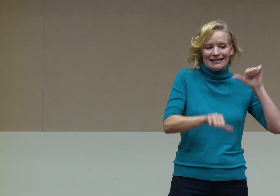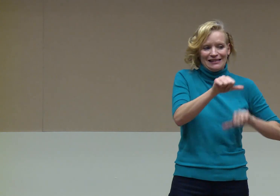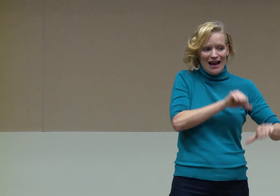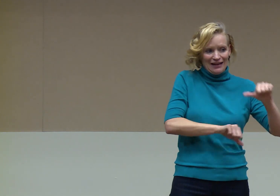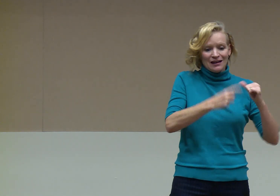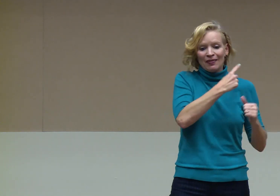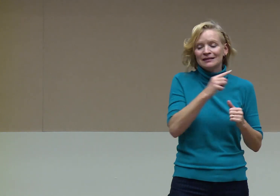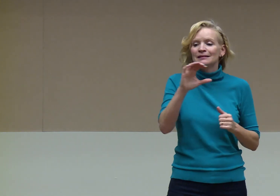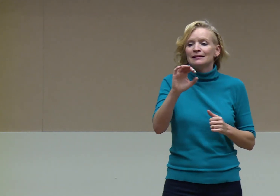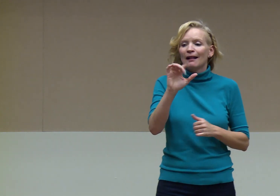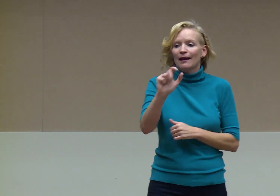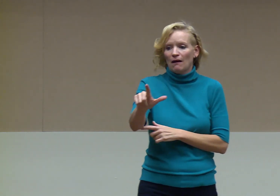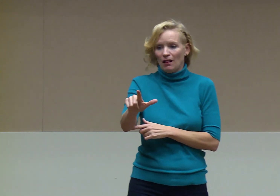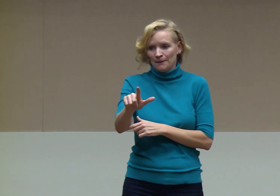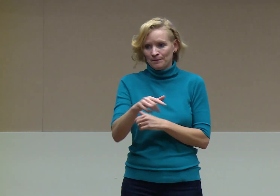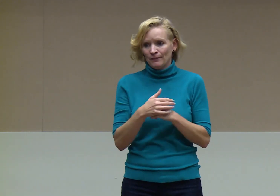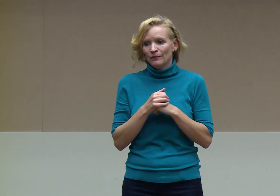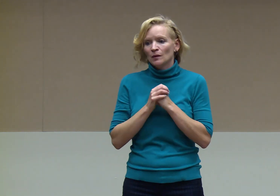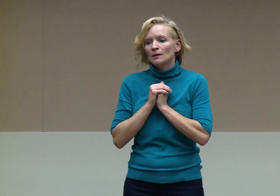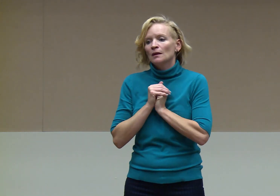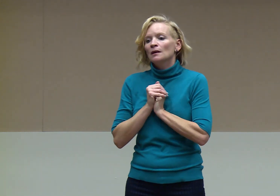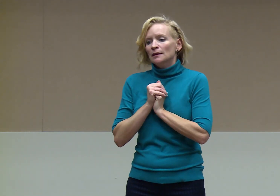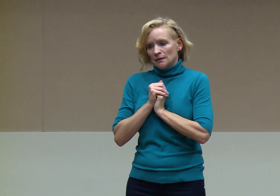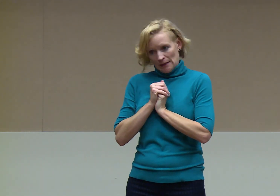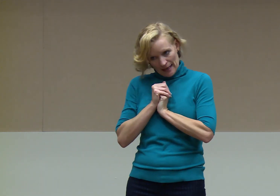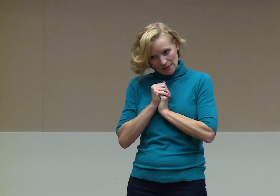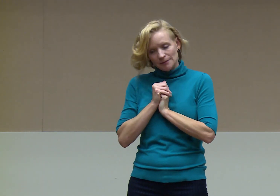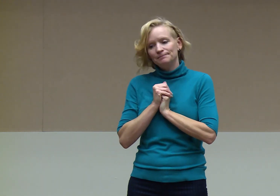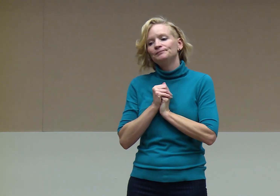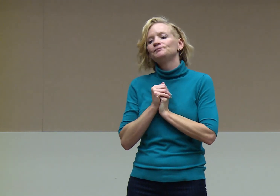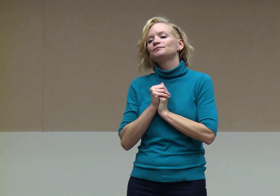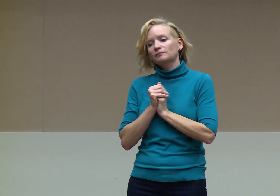My dissertation was basic science. This was clinical work.